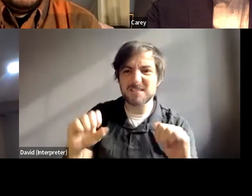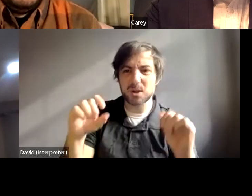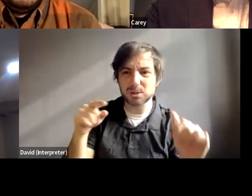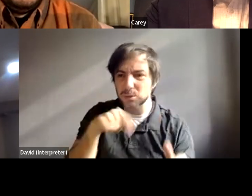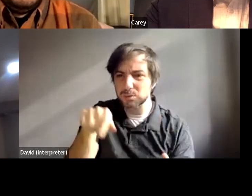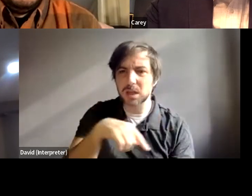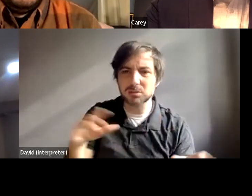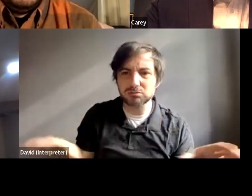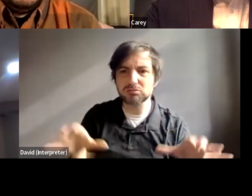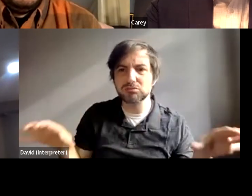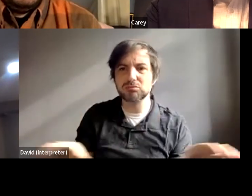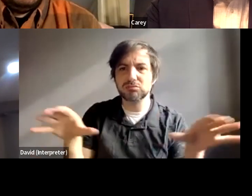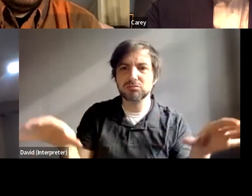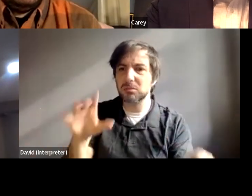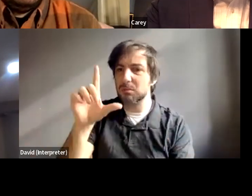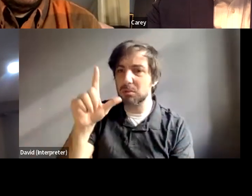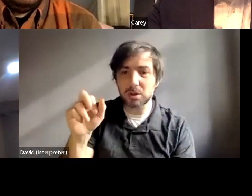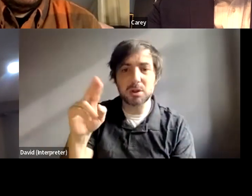your head, yes? >> Lauren: